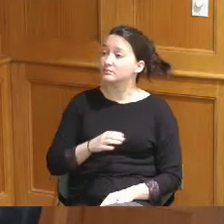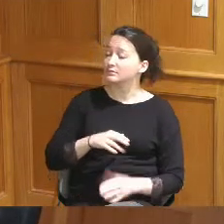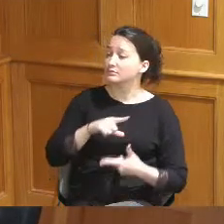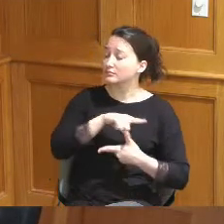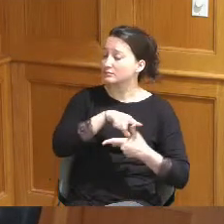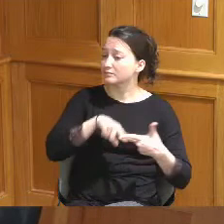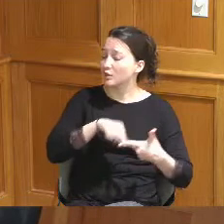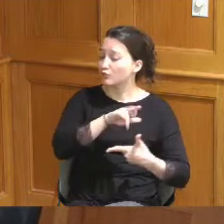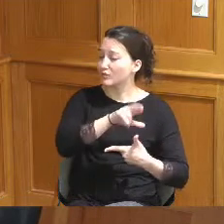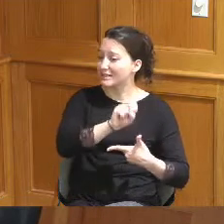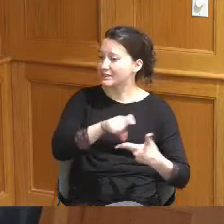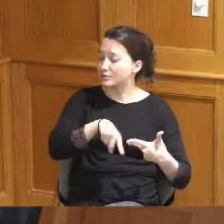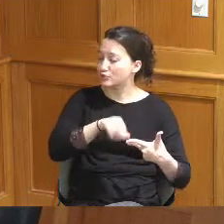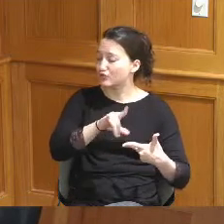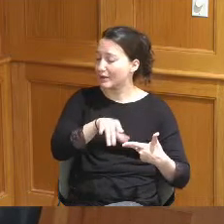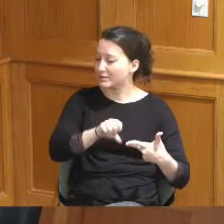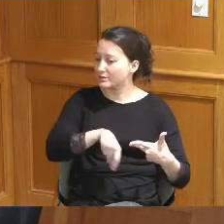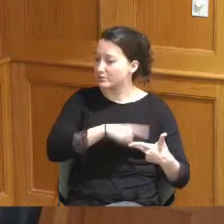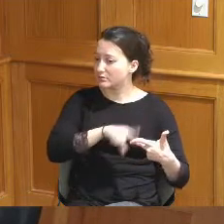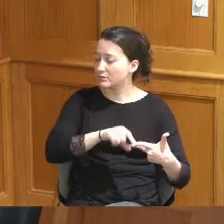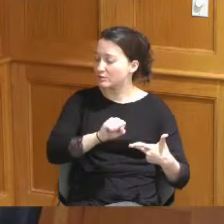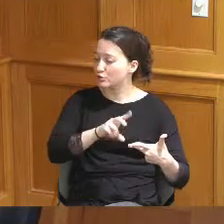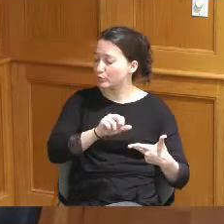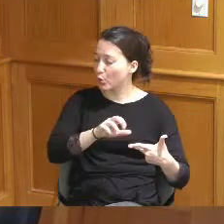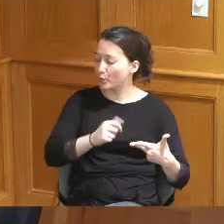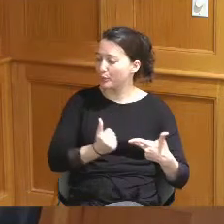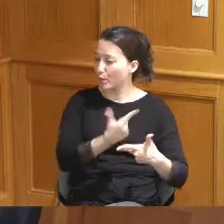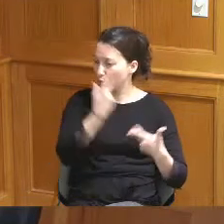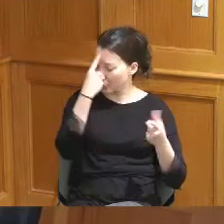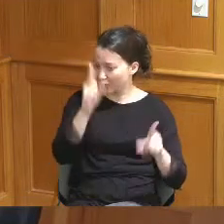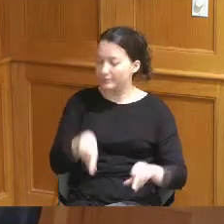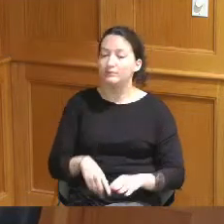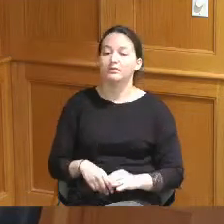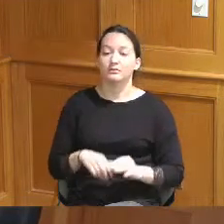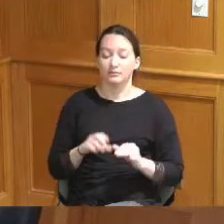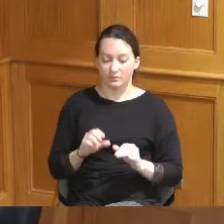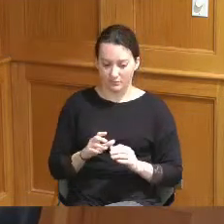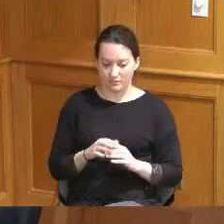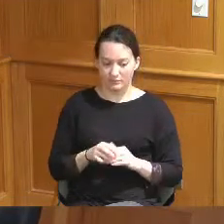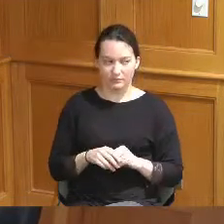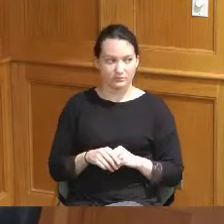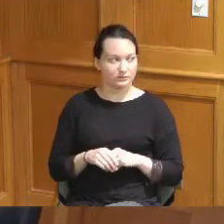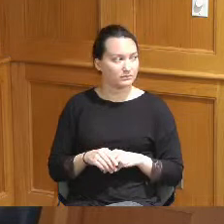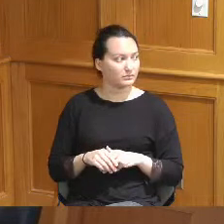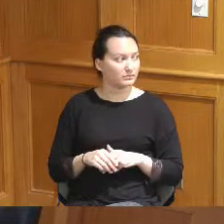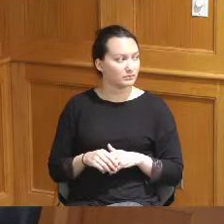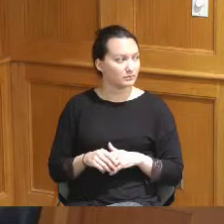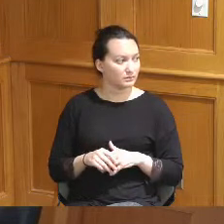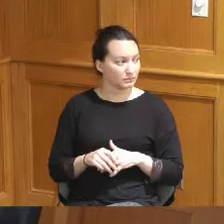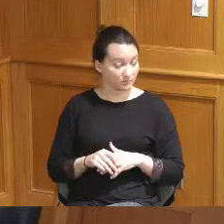yes Commissioner Driehaus yes Commissioner Summerow Dumas yes okay I'm moving forward